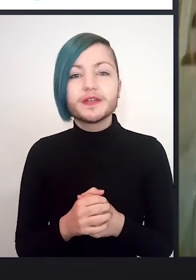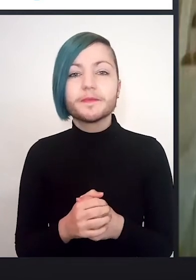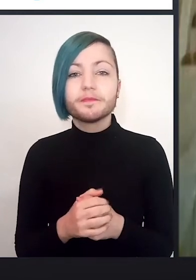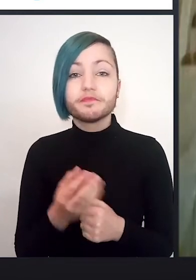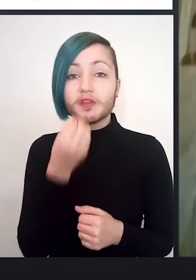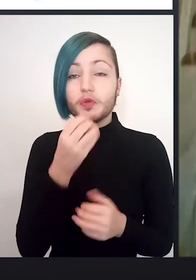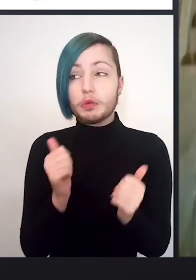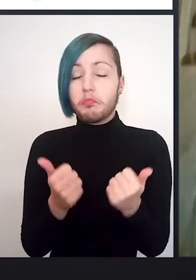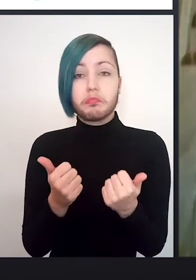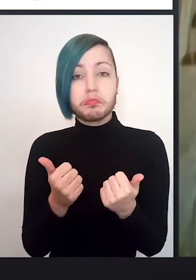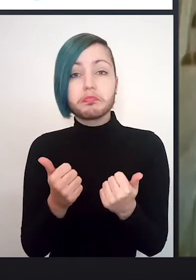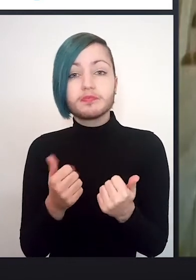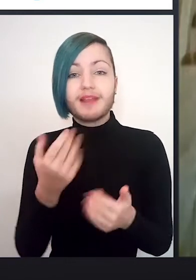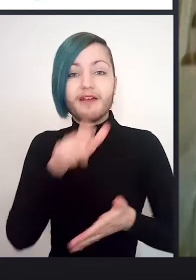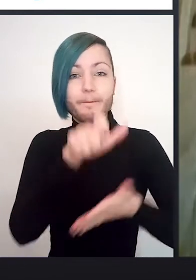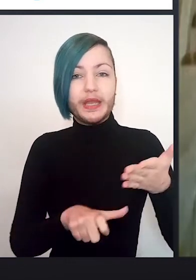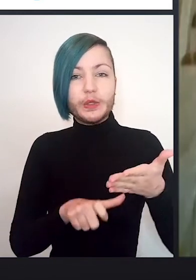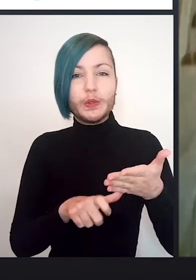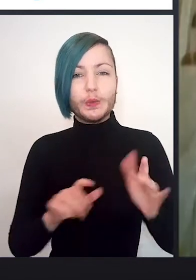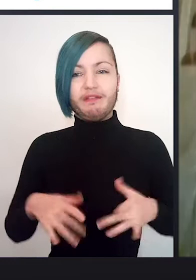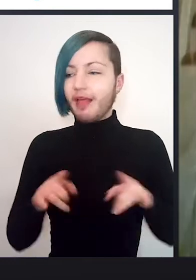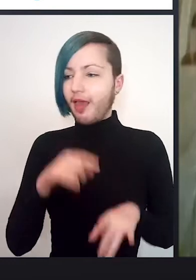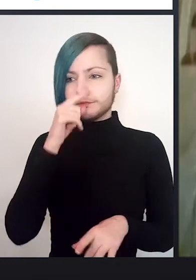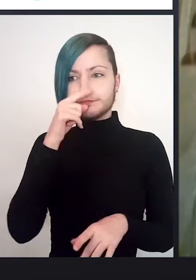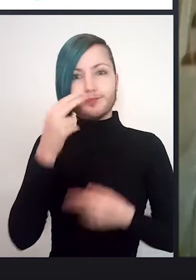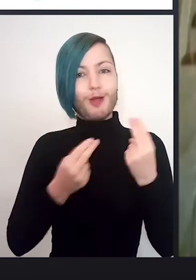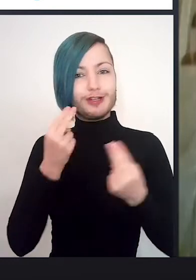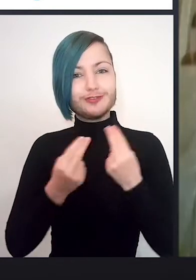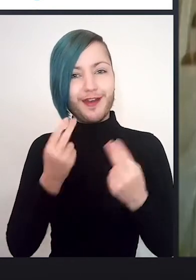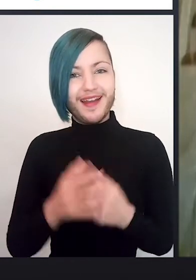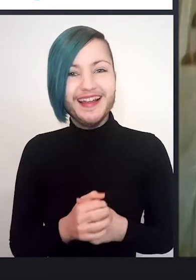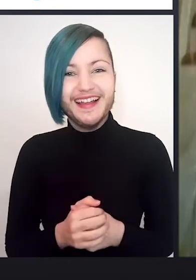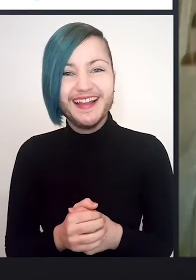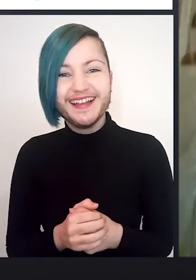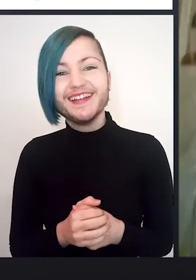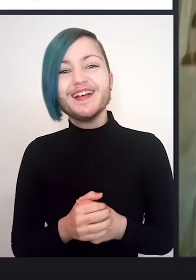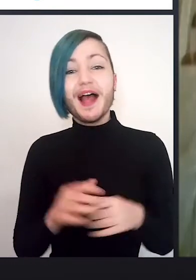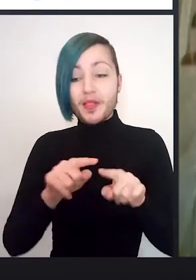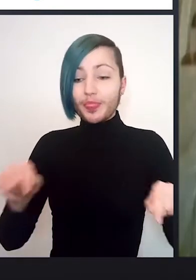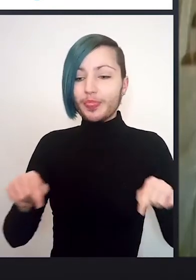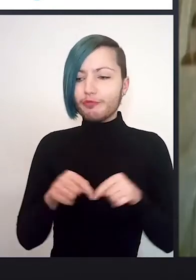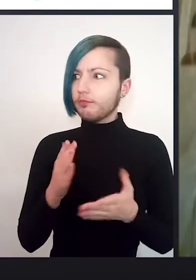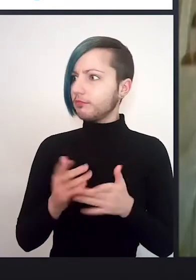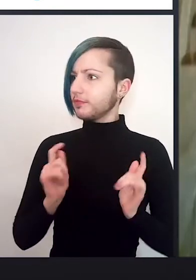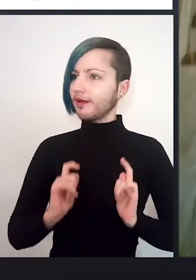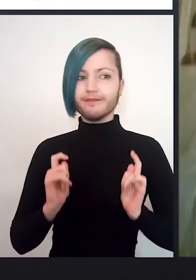Food was good as well, you had a menu, it's like being in a posh restaurant. And the room was very comfortable as well.